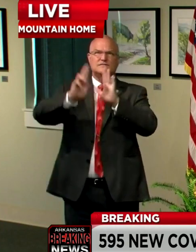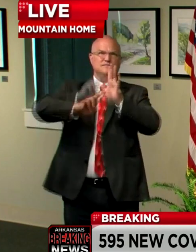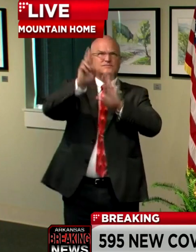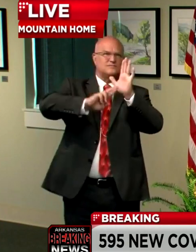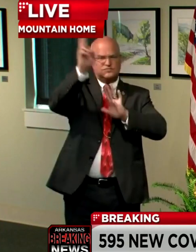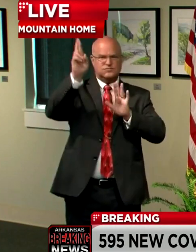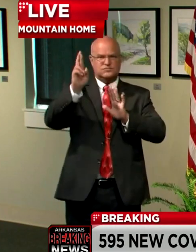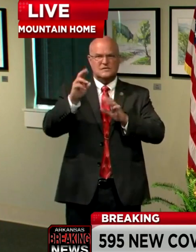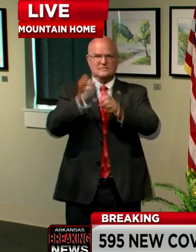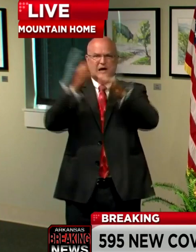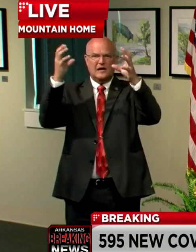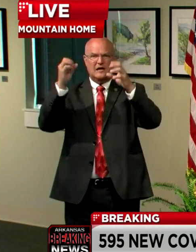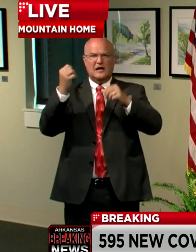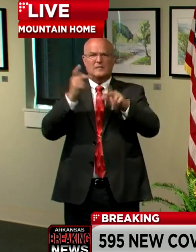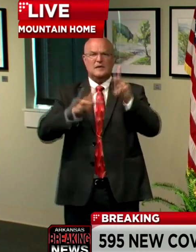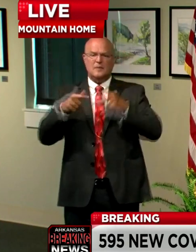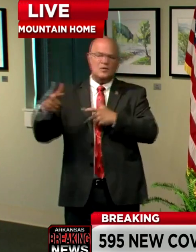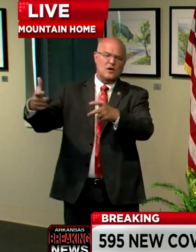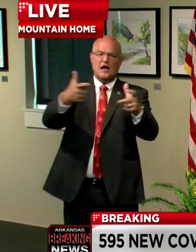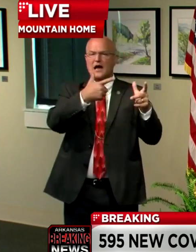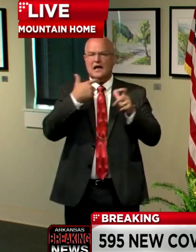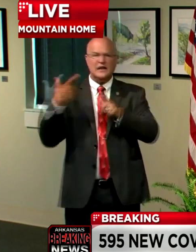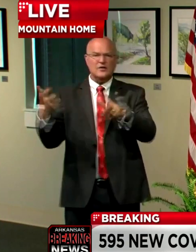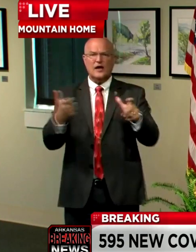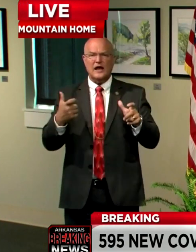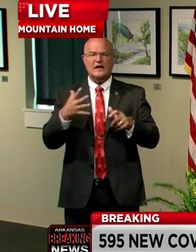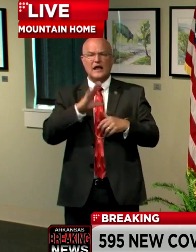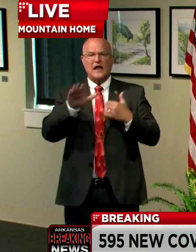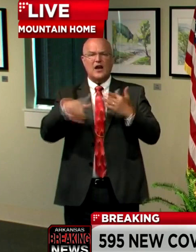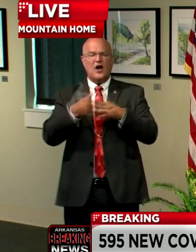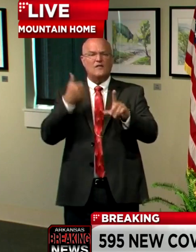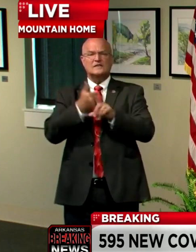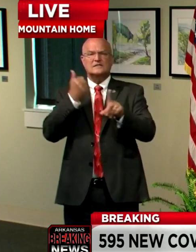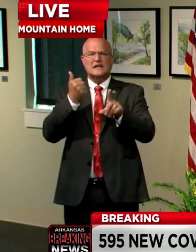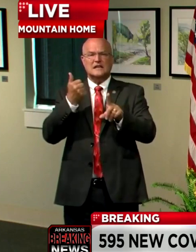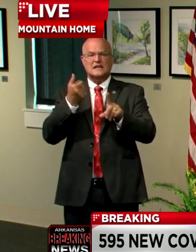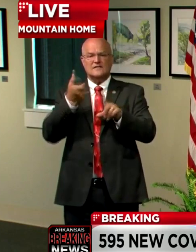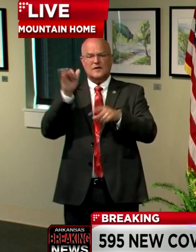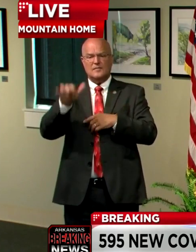REASON BUT THERE WILL BE INDIVIDUAL GET-TOGETHERS AND YOU DON'T WANT TO HAVE A BLOCK PARTY WHERE YOU ARE SHOOTING